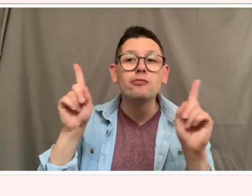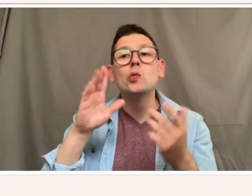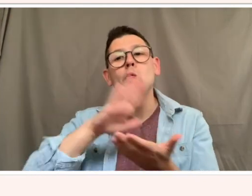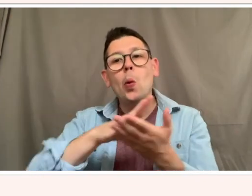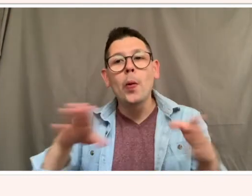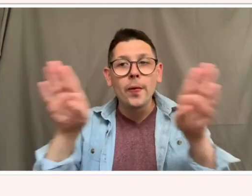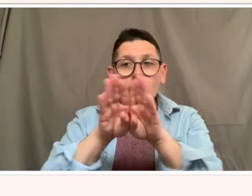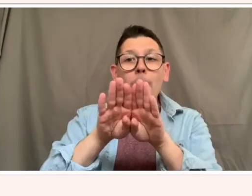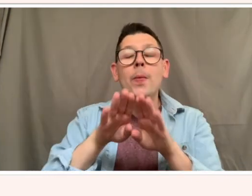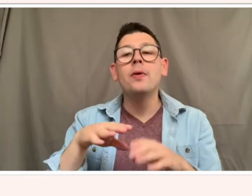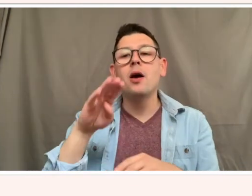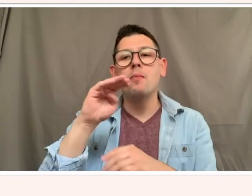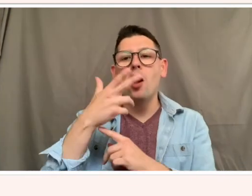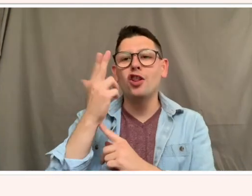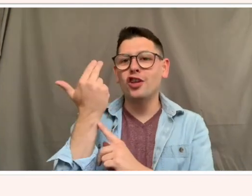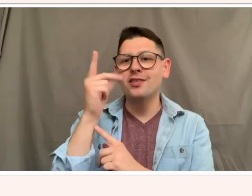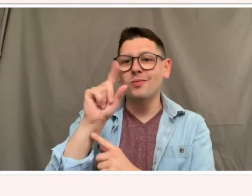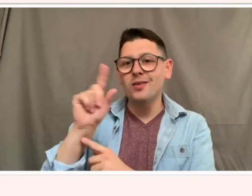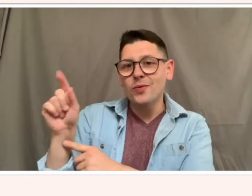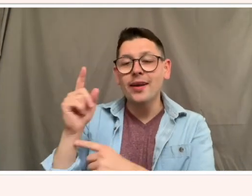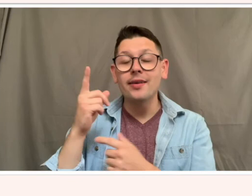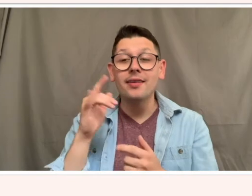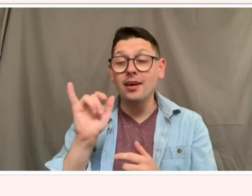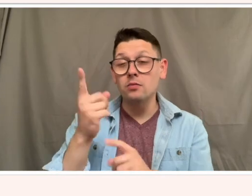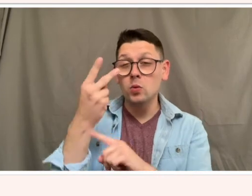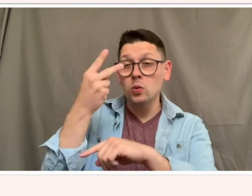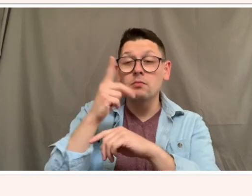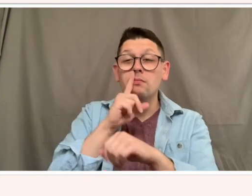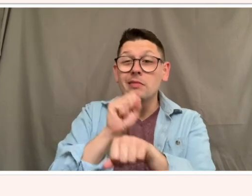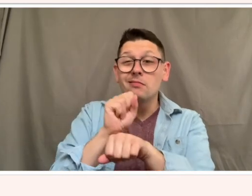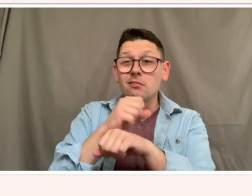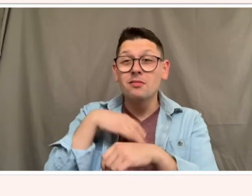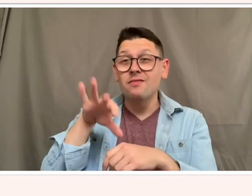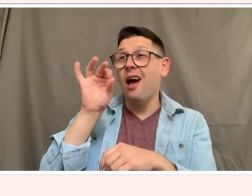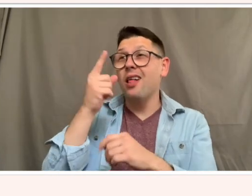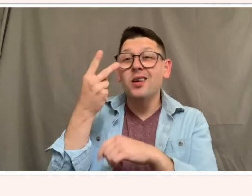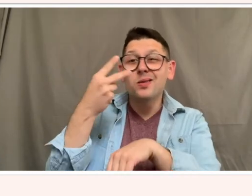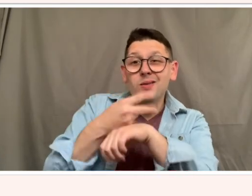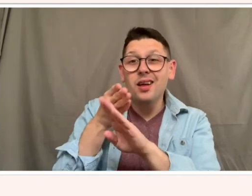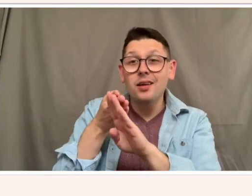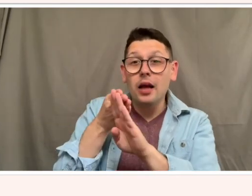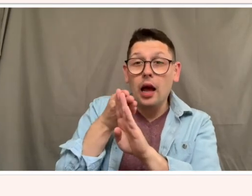Our governor, Mike DeWine announced that schools would close on March 13th.